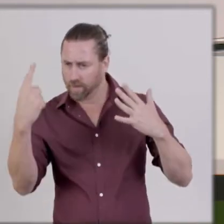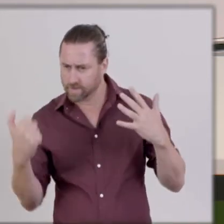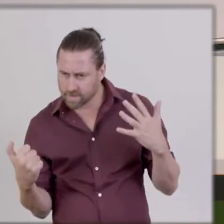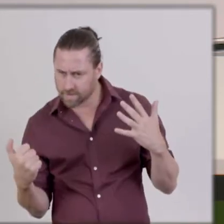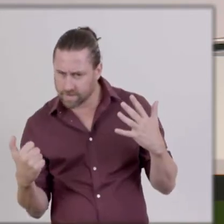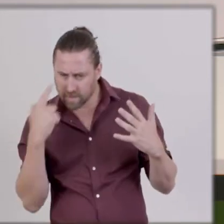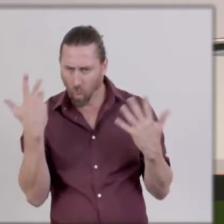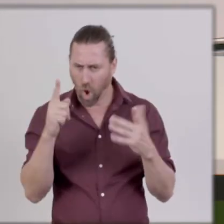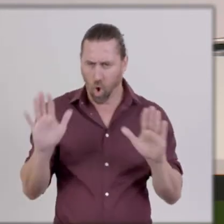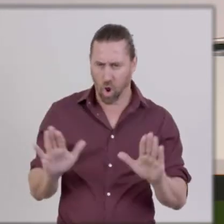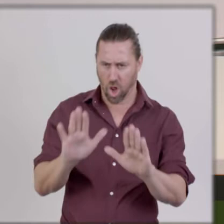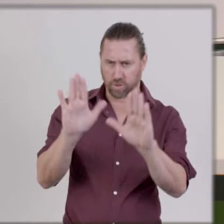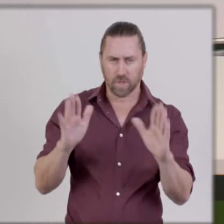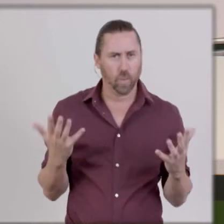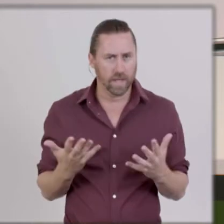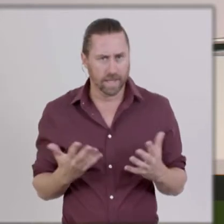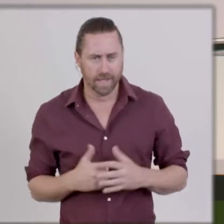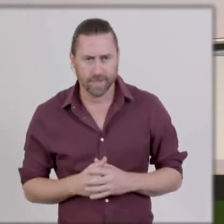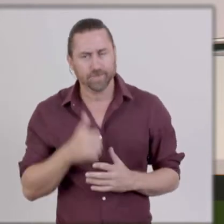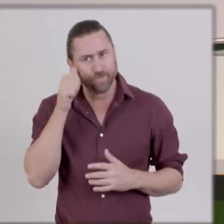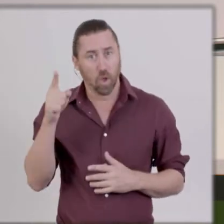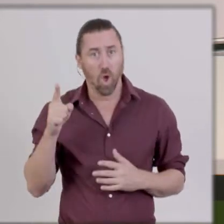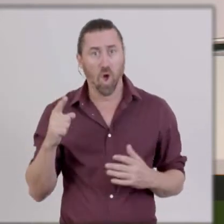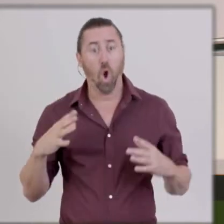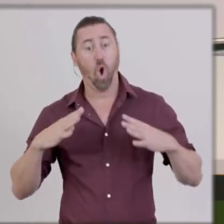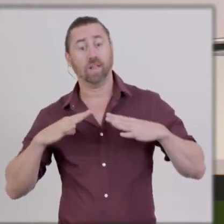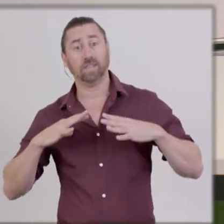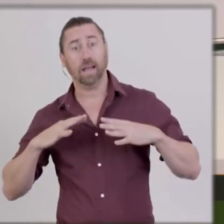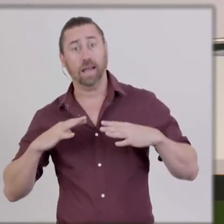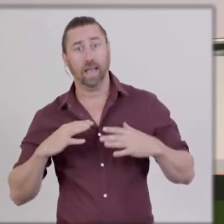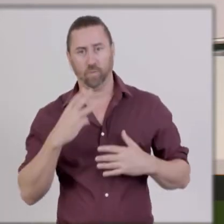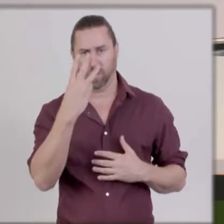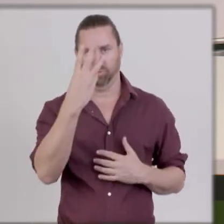I can see that she was on holiday for three-sixths of the month.